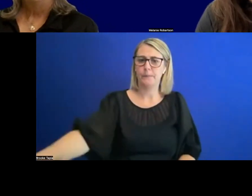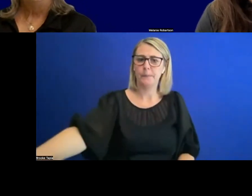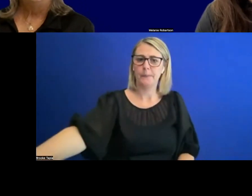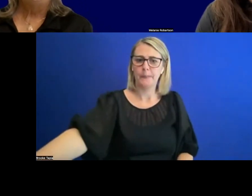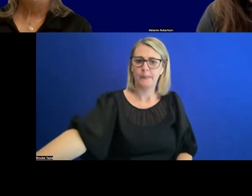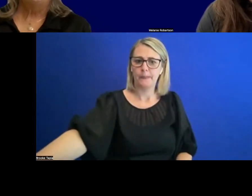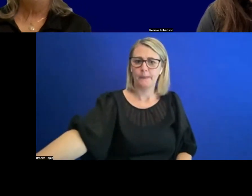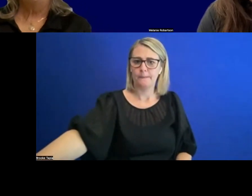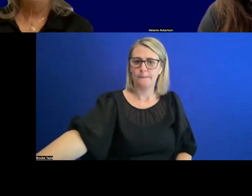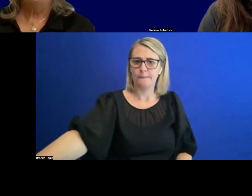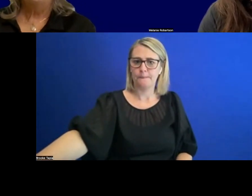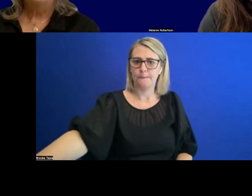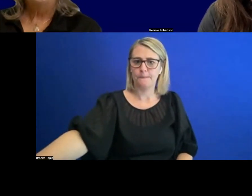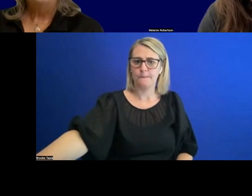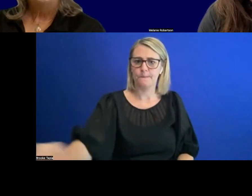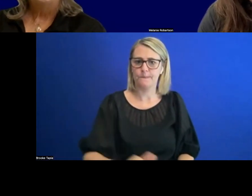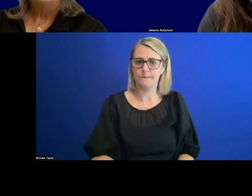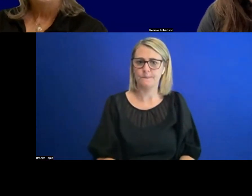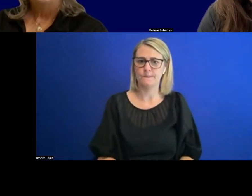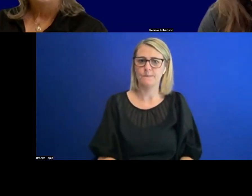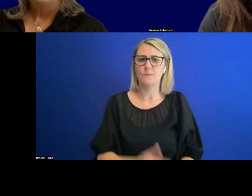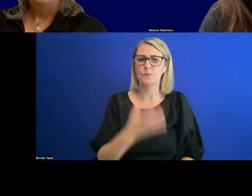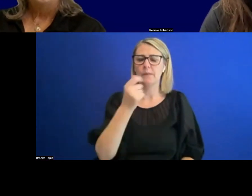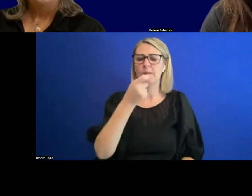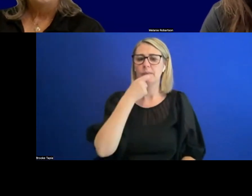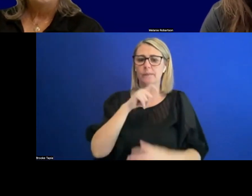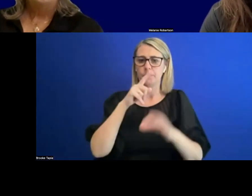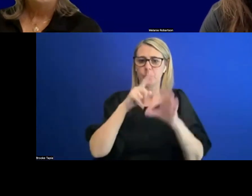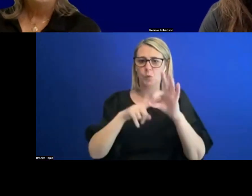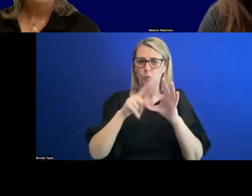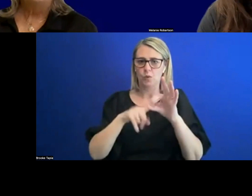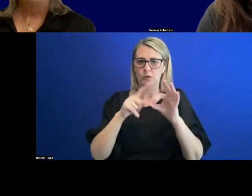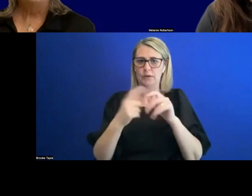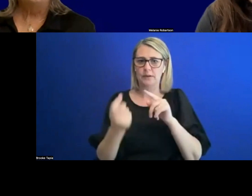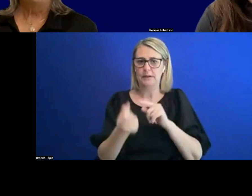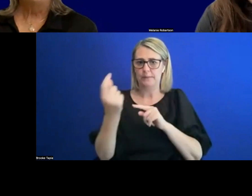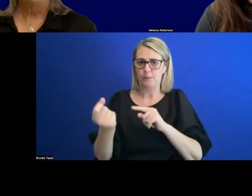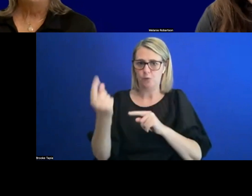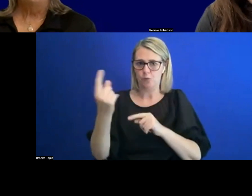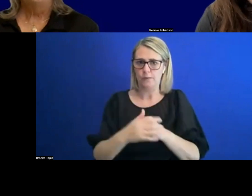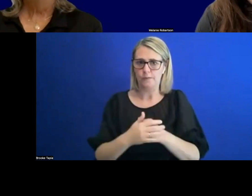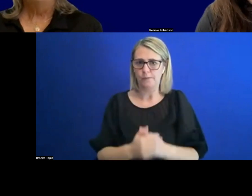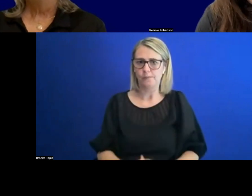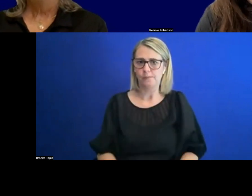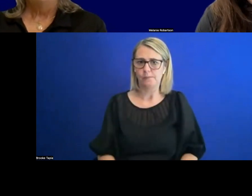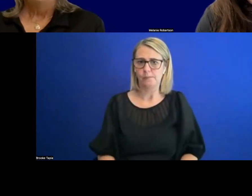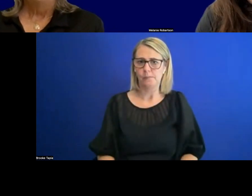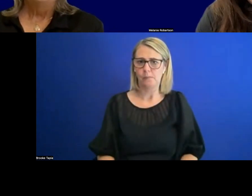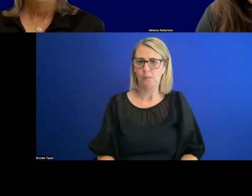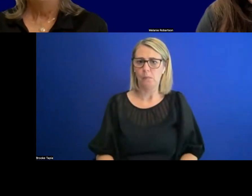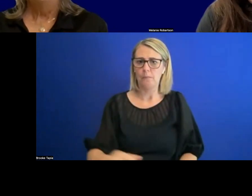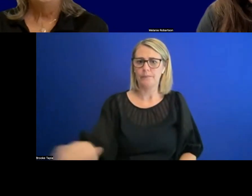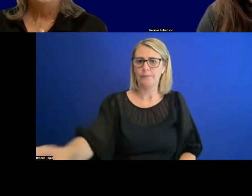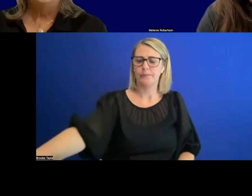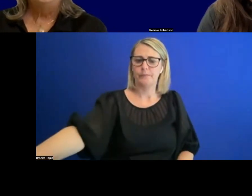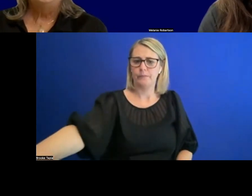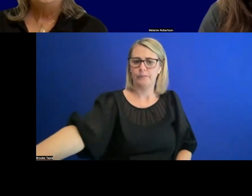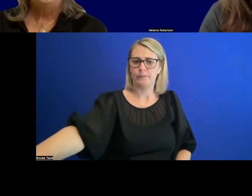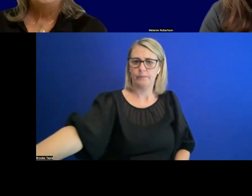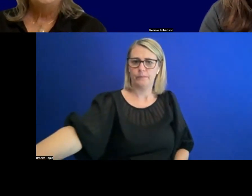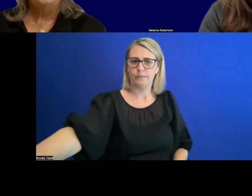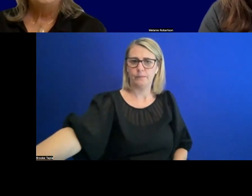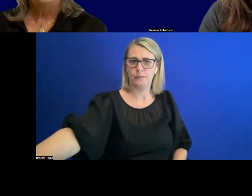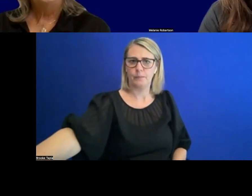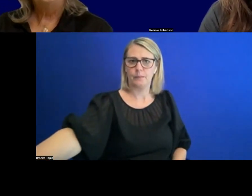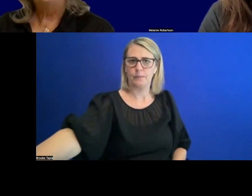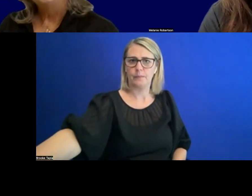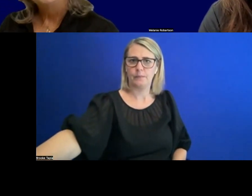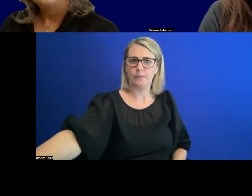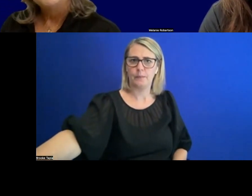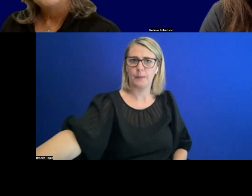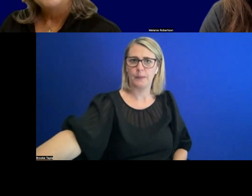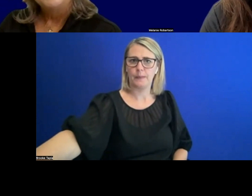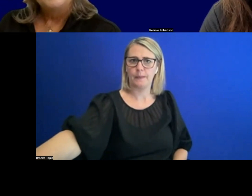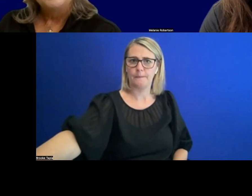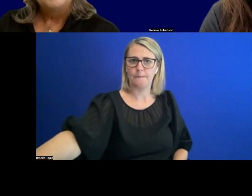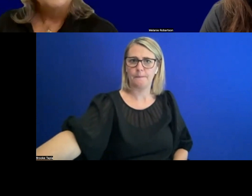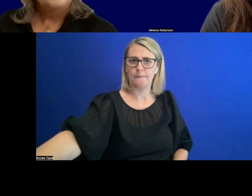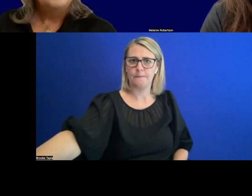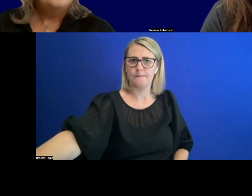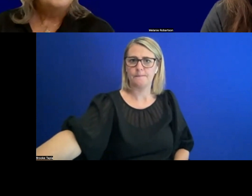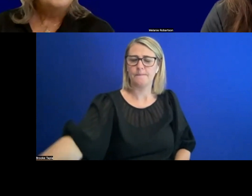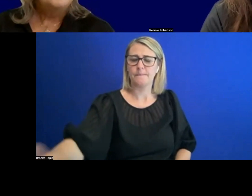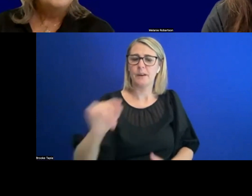We have a couple of questions come through. The first one is Have you used any of the assessments